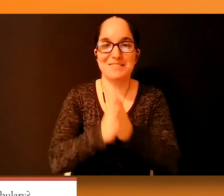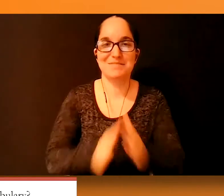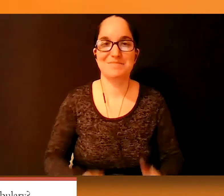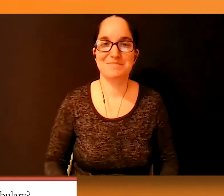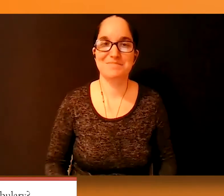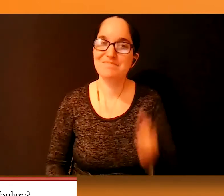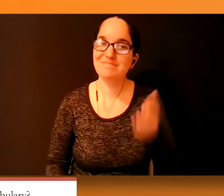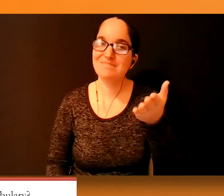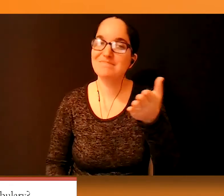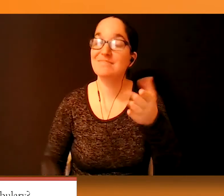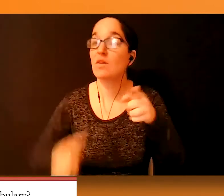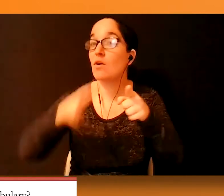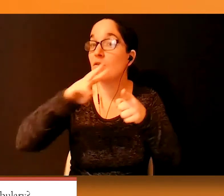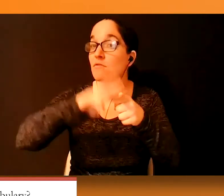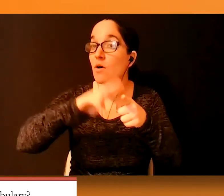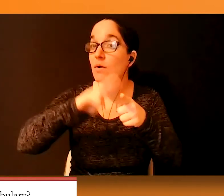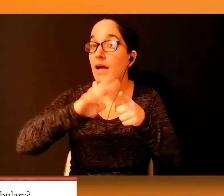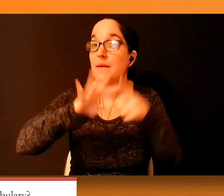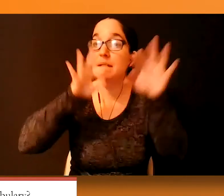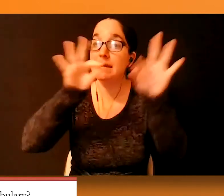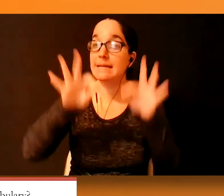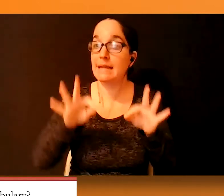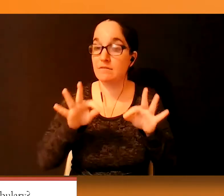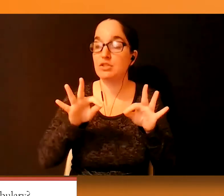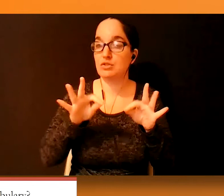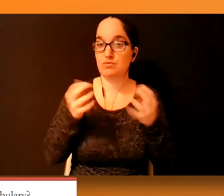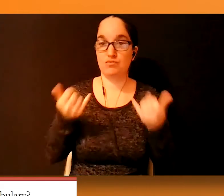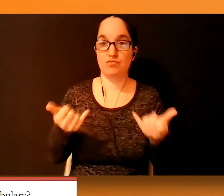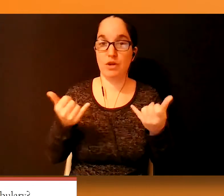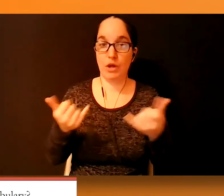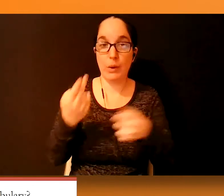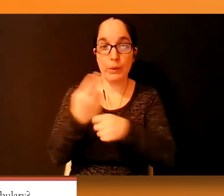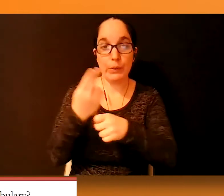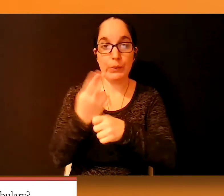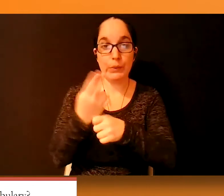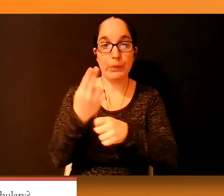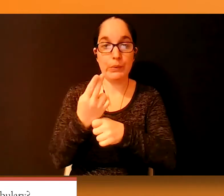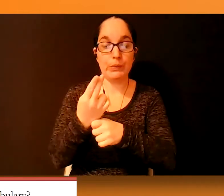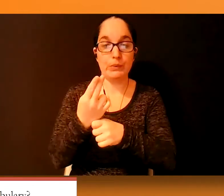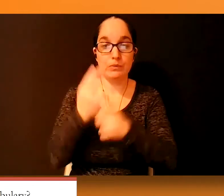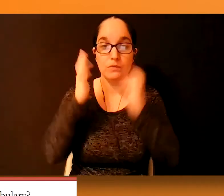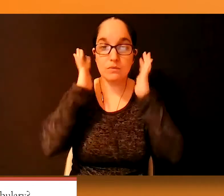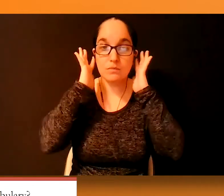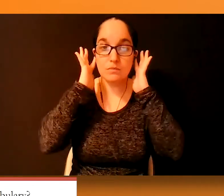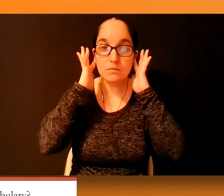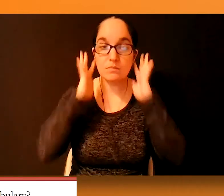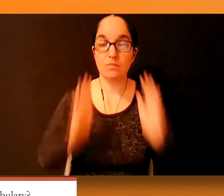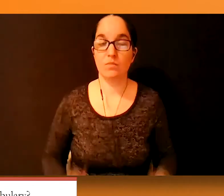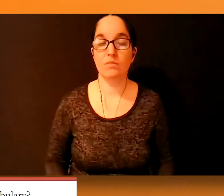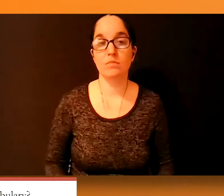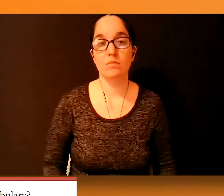This is just the definition of vocabulary that we're going to use for when we talk about vocabulary here.